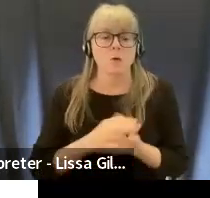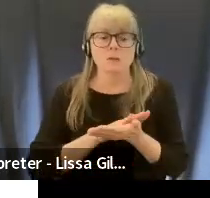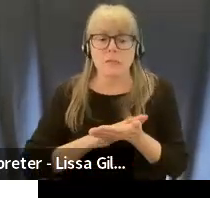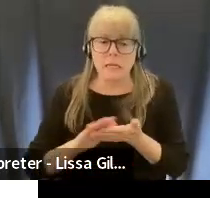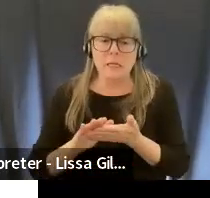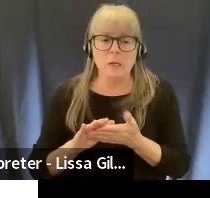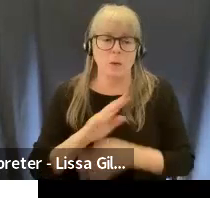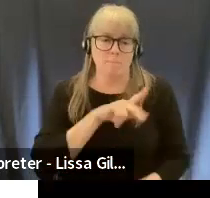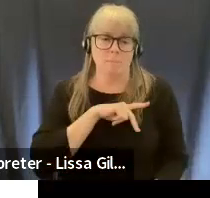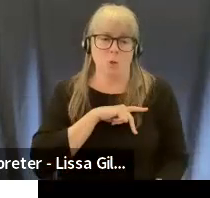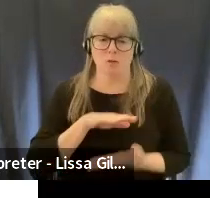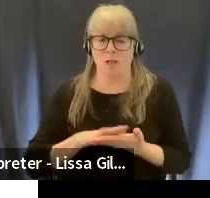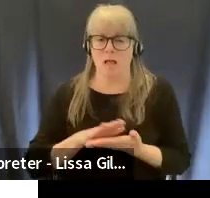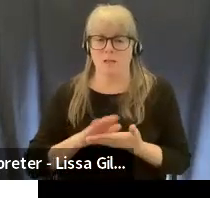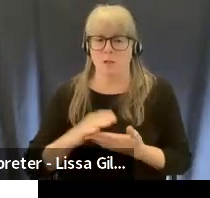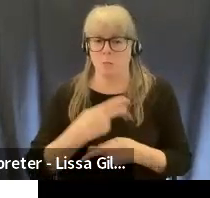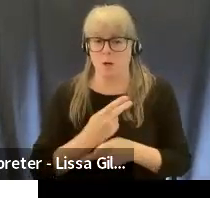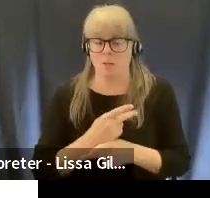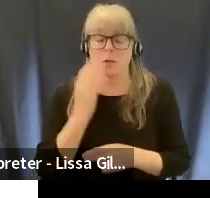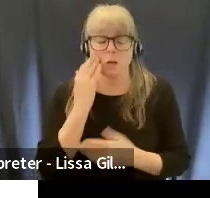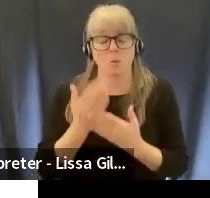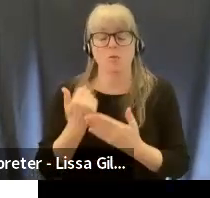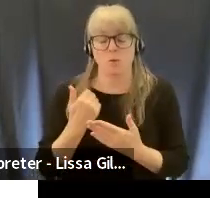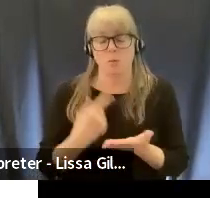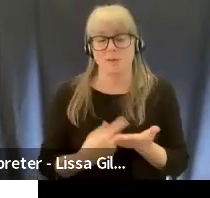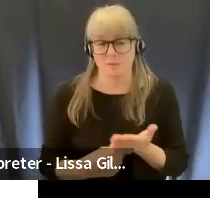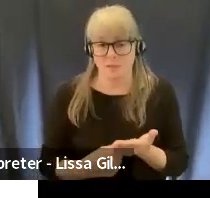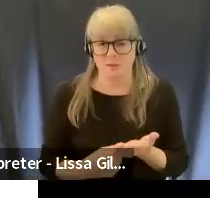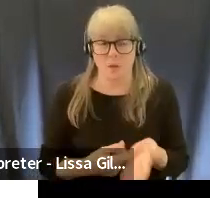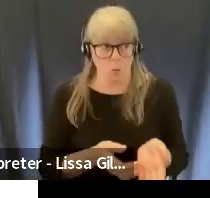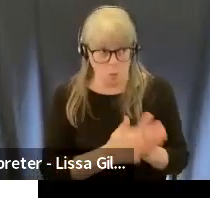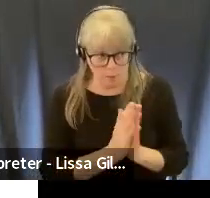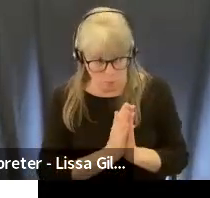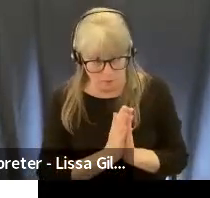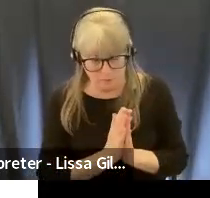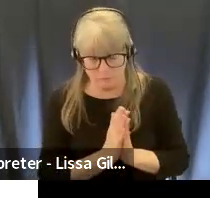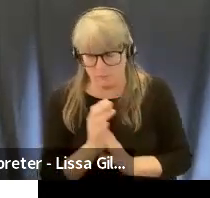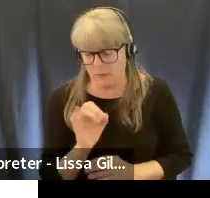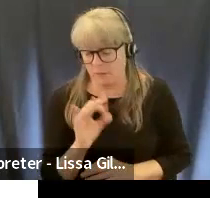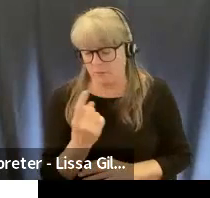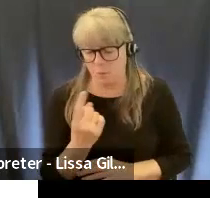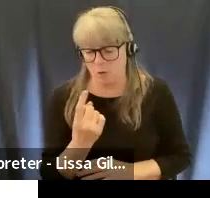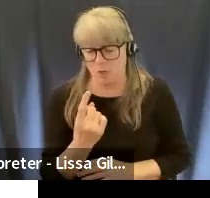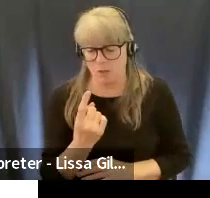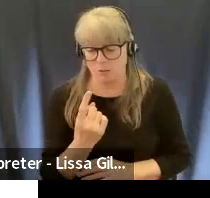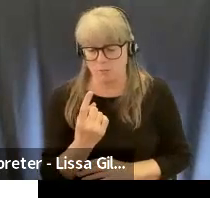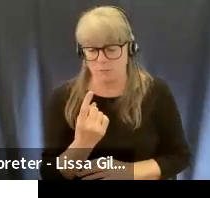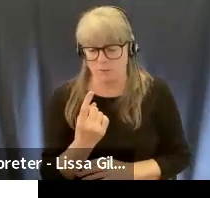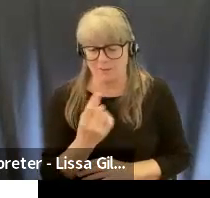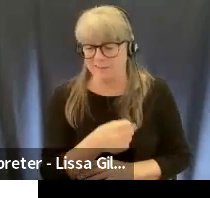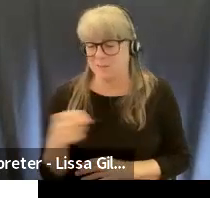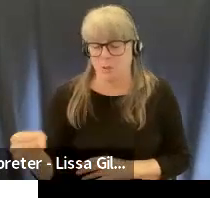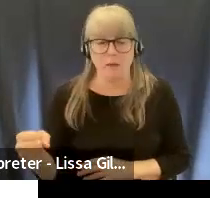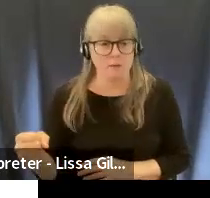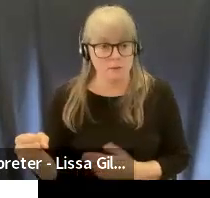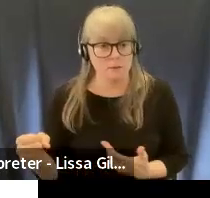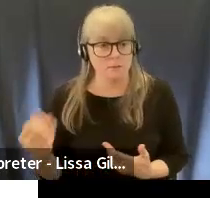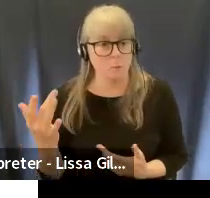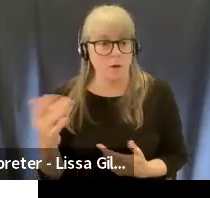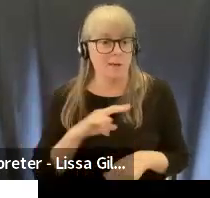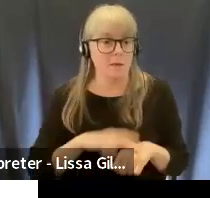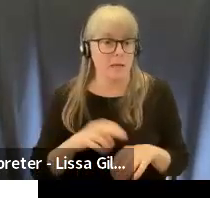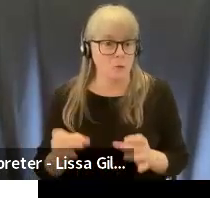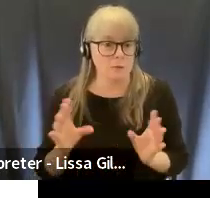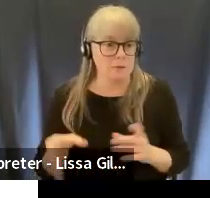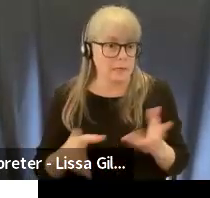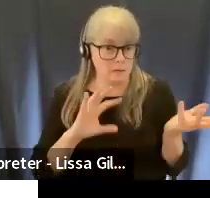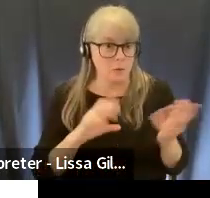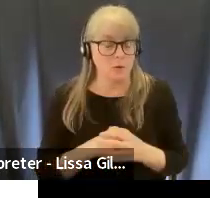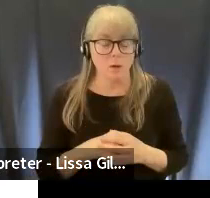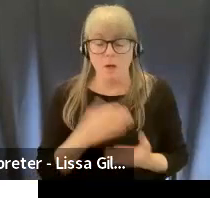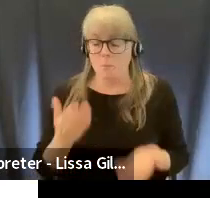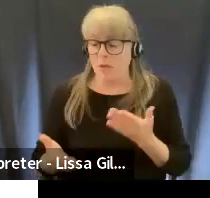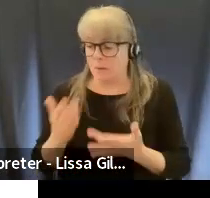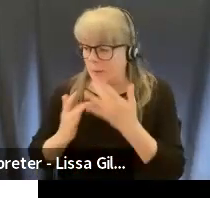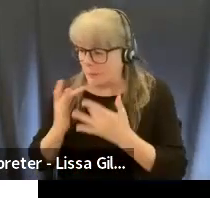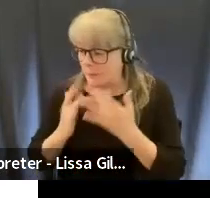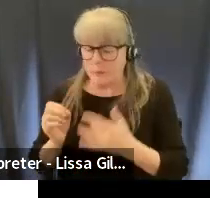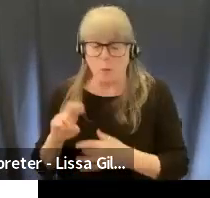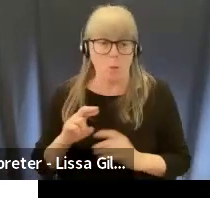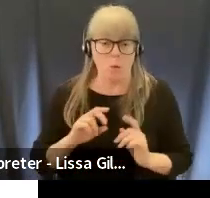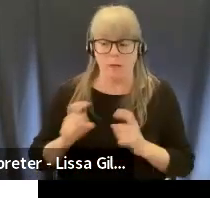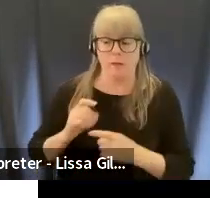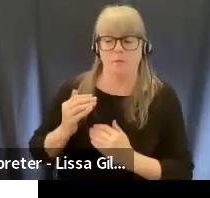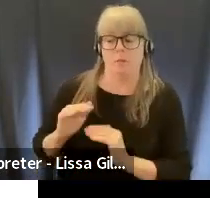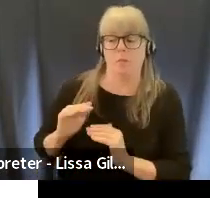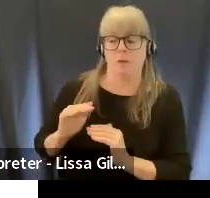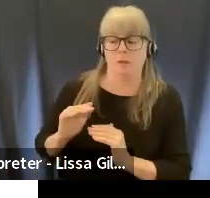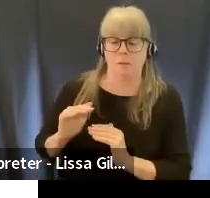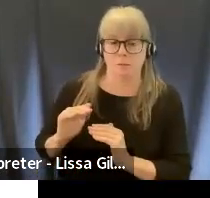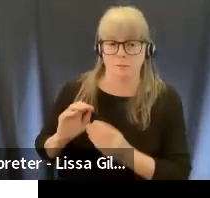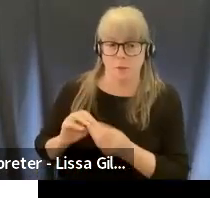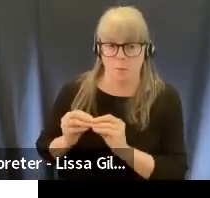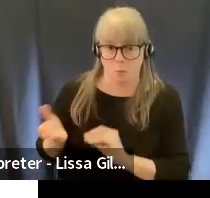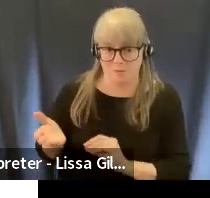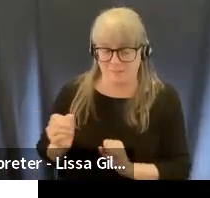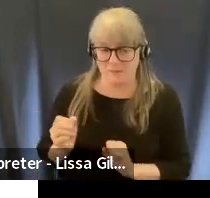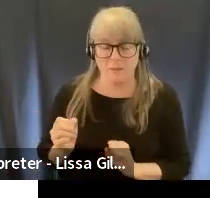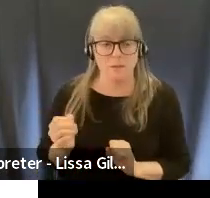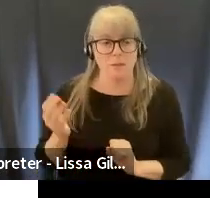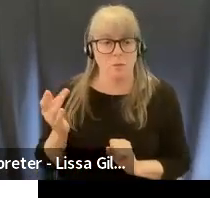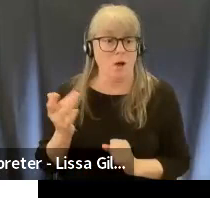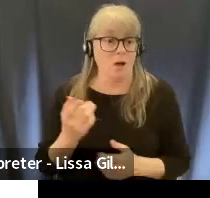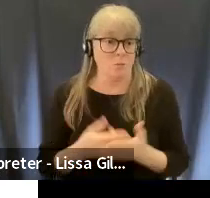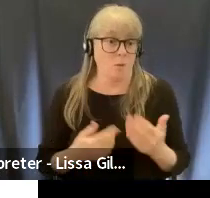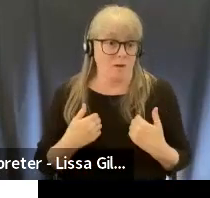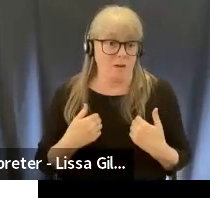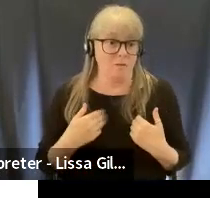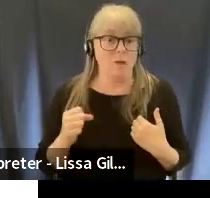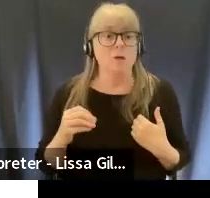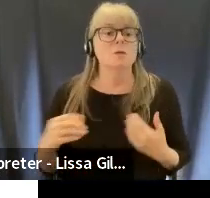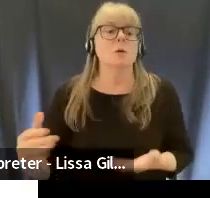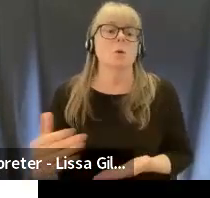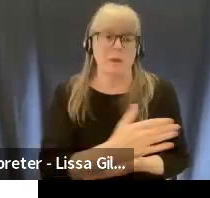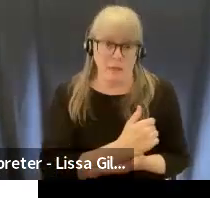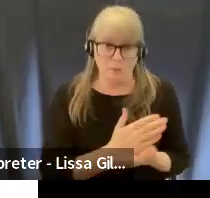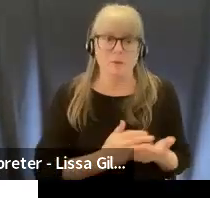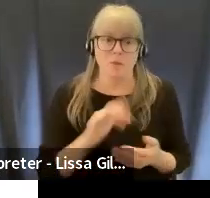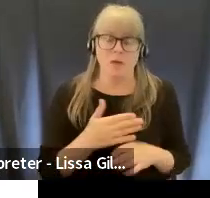products. So I know earlier, we talked about those things being requested if someone is displaced because of the natural disaster, and they may come in a shortage, or we may only be able to give out a certain amount of time a certain amount because of what we have so just gathering some of that in